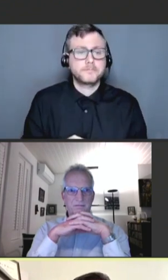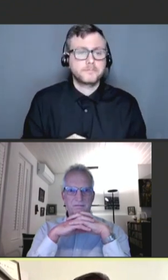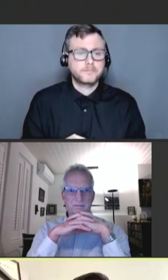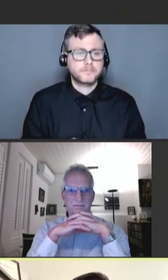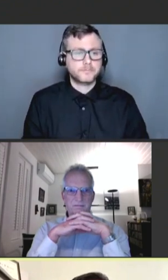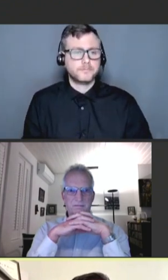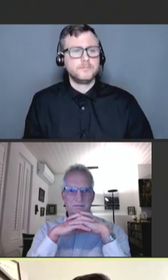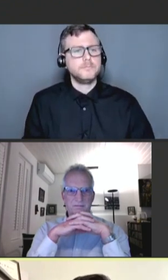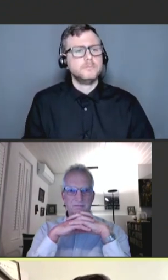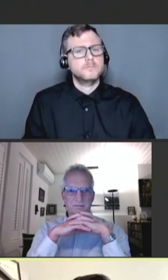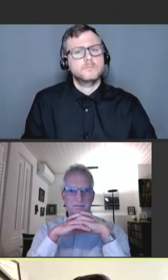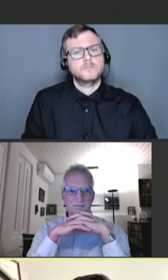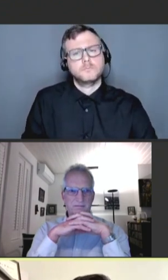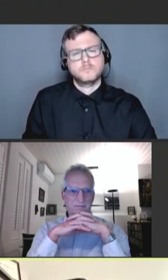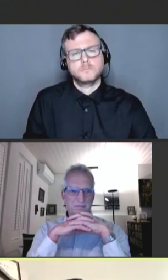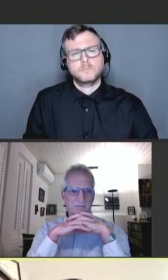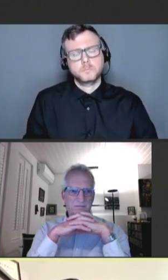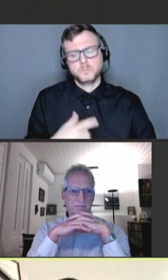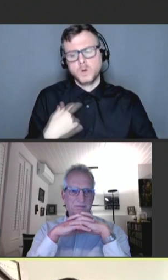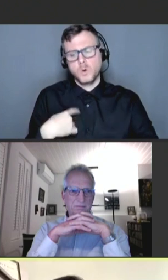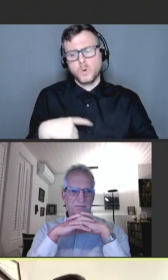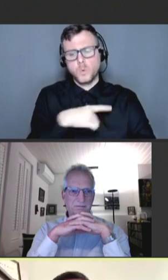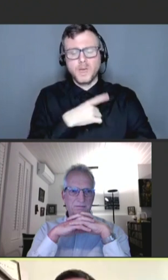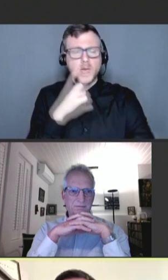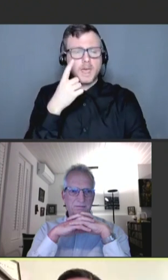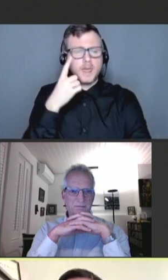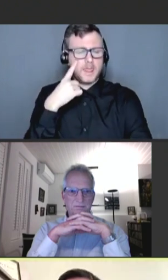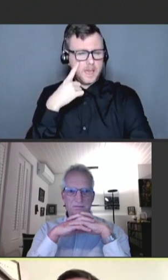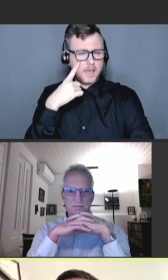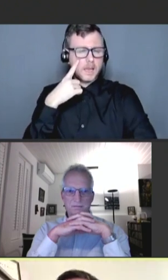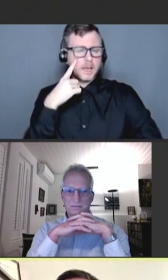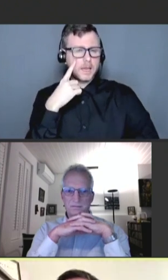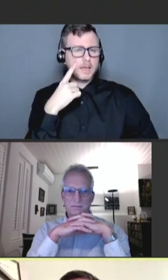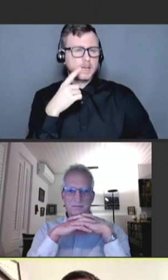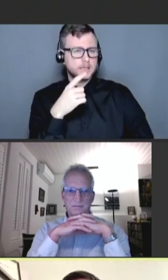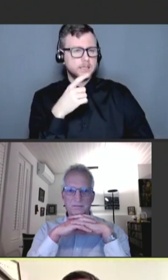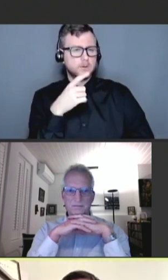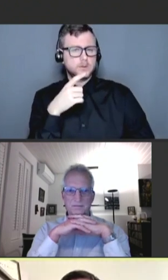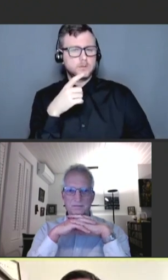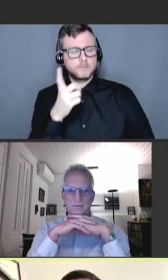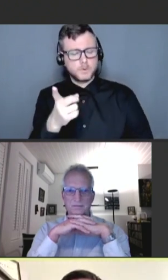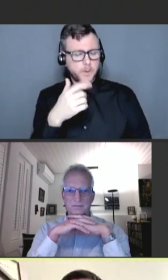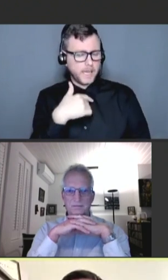So, we think -- we take a counterfactual approach in thinking about Long-COVID, you know. I know